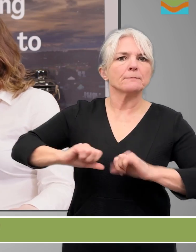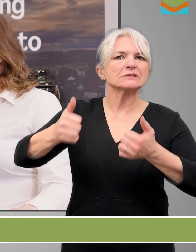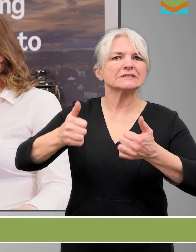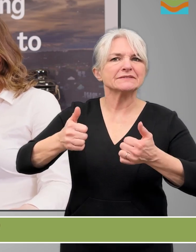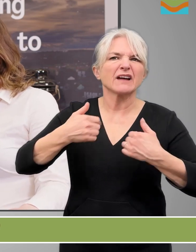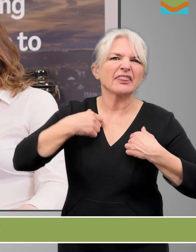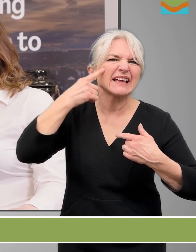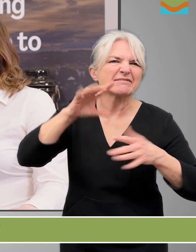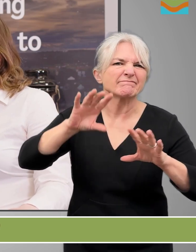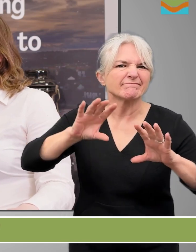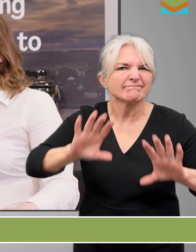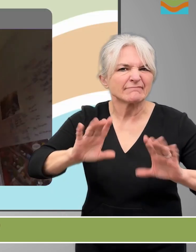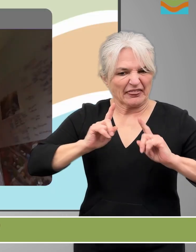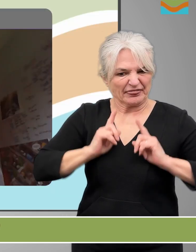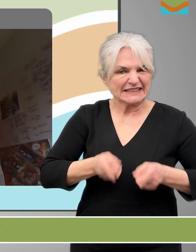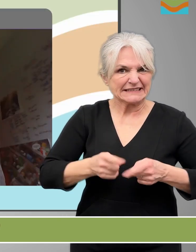but I think that's where it's important where,